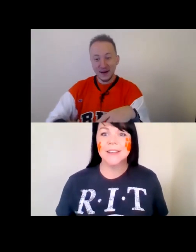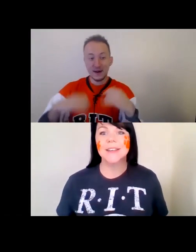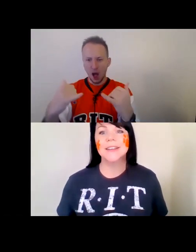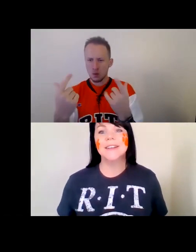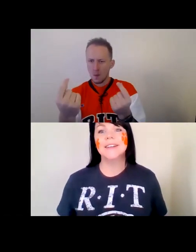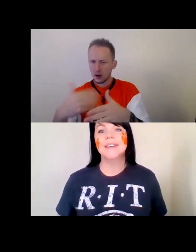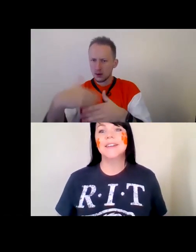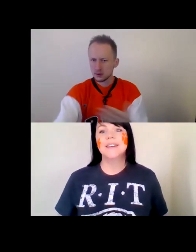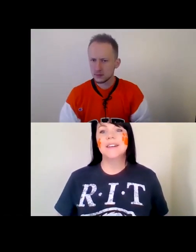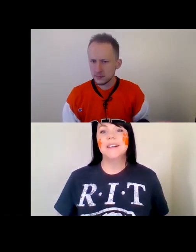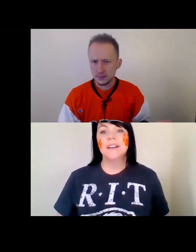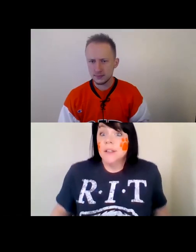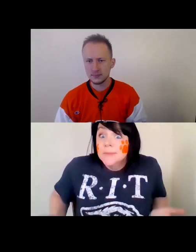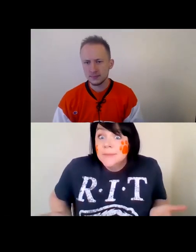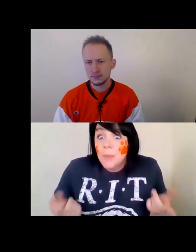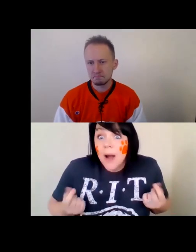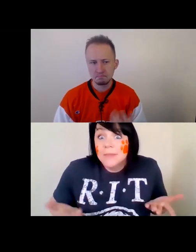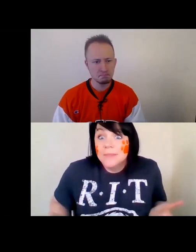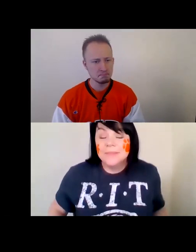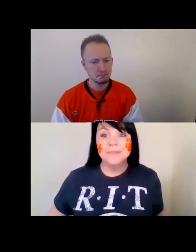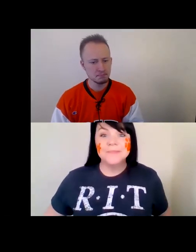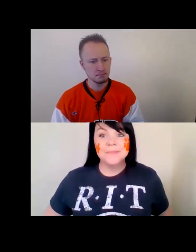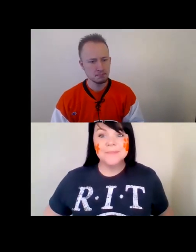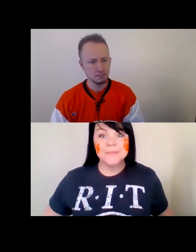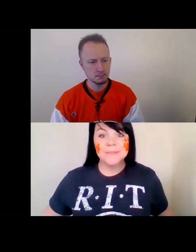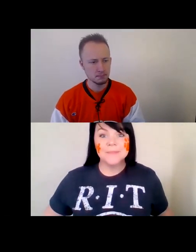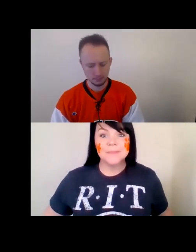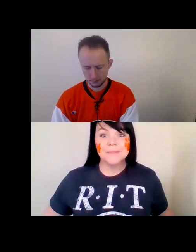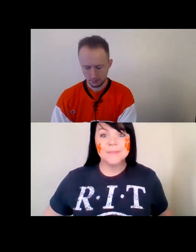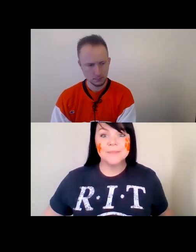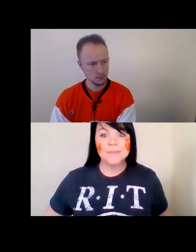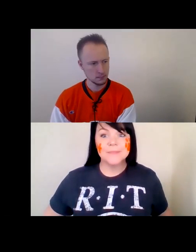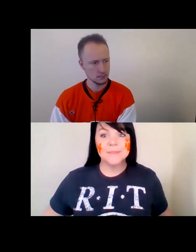Matt: Now what is next, Michelle? Michelle: I don't know. What is?